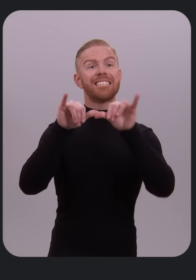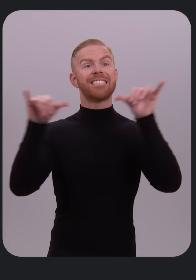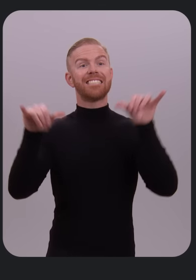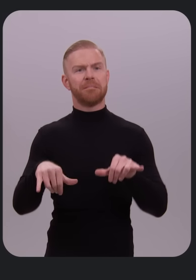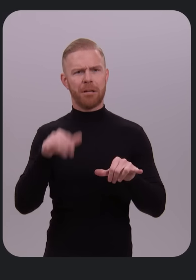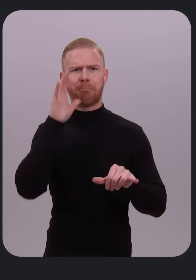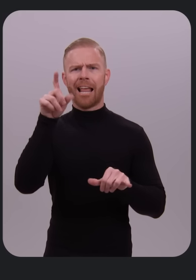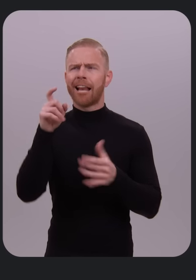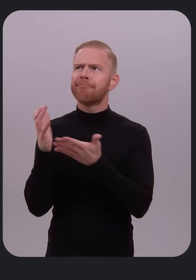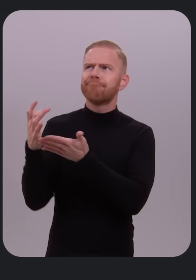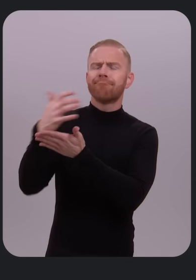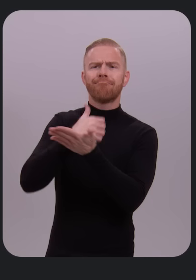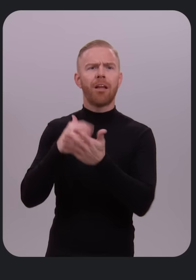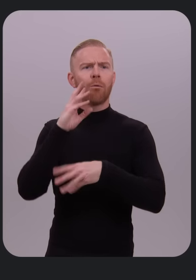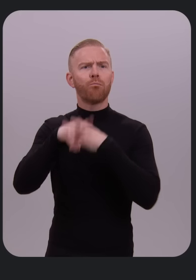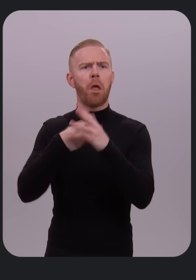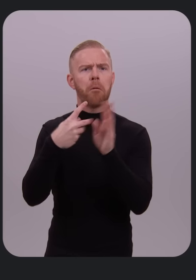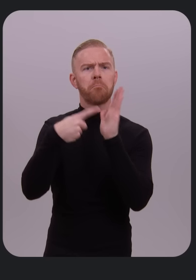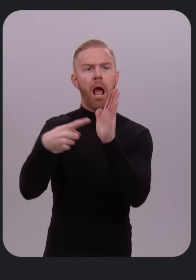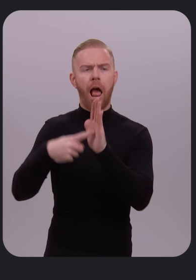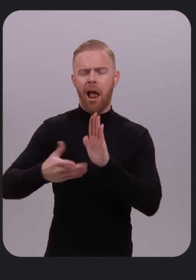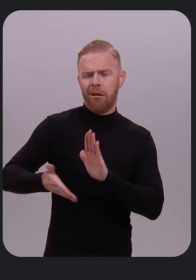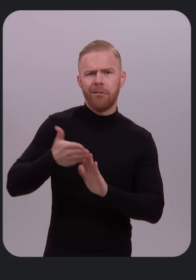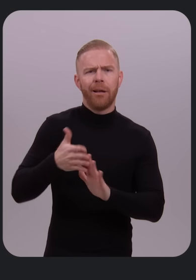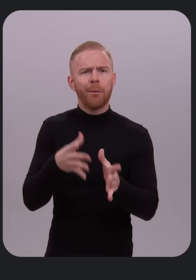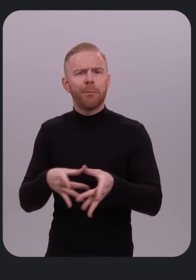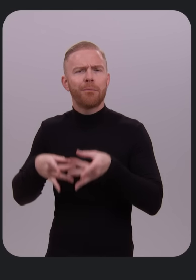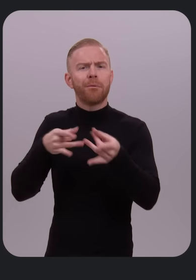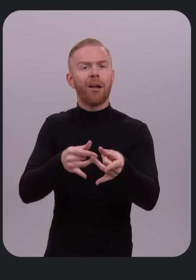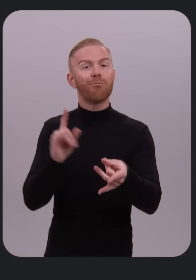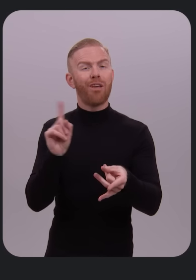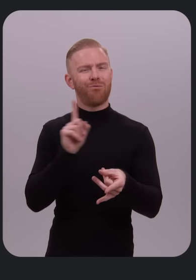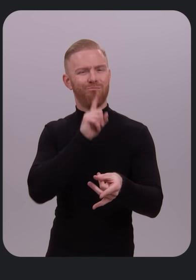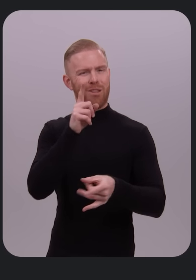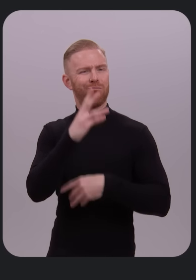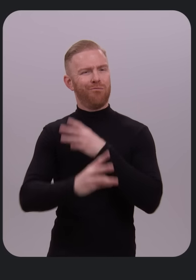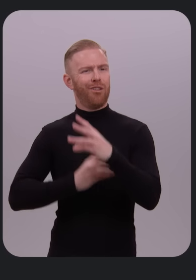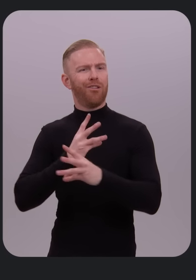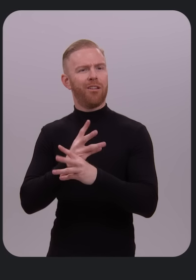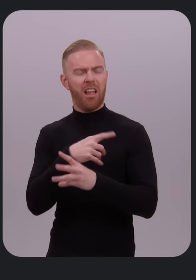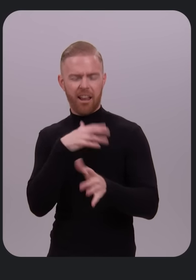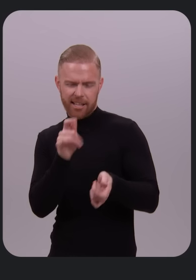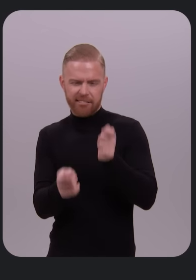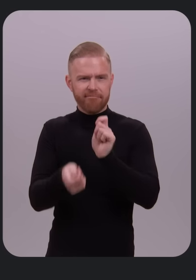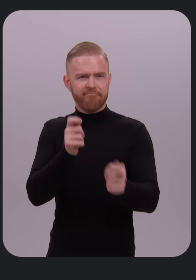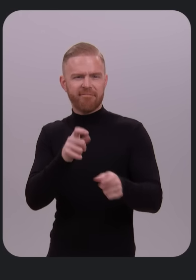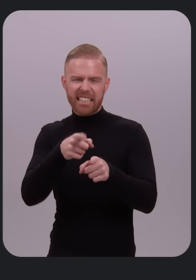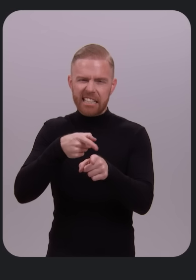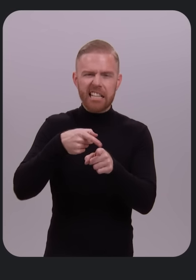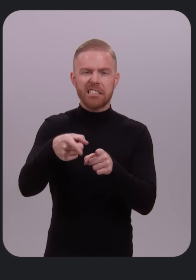to operate effectively in the real world. We fine-tuned a specialized model, Gemini robotics,